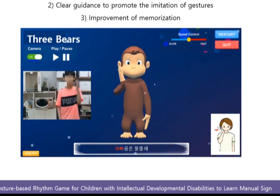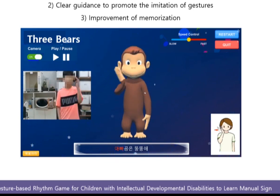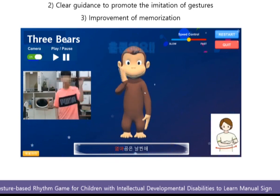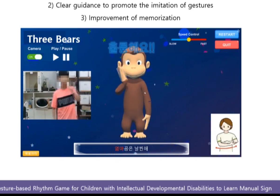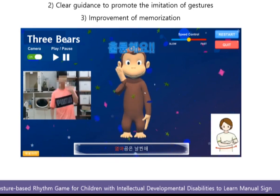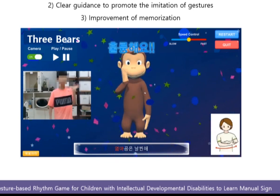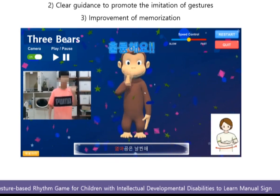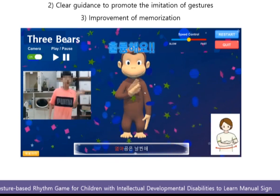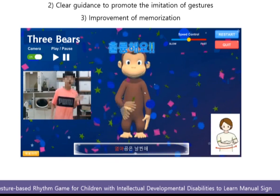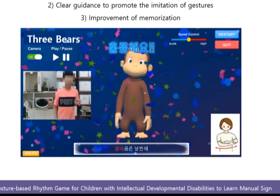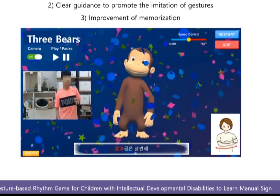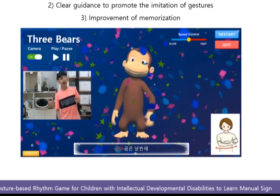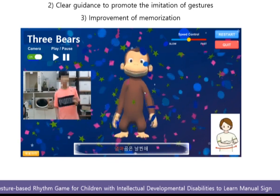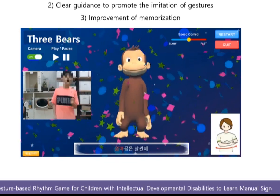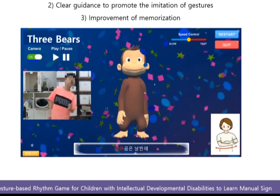To address these issues, we proposed the Sondam Rhythm Game.